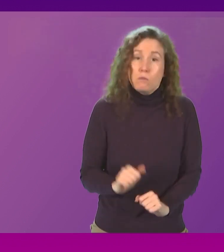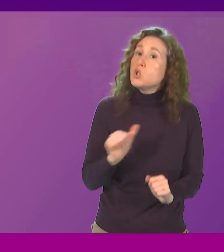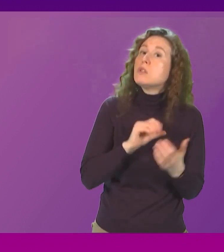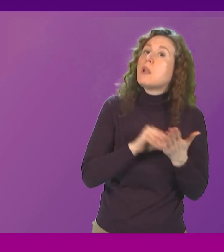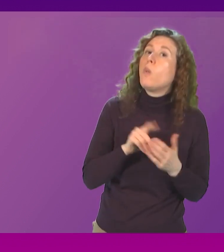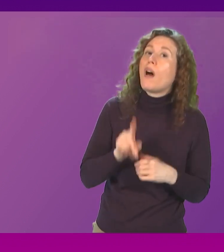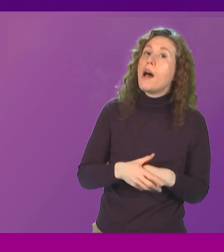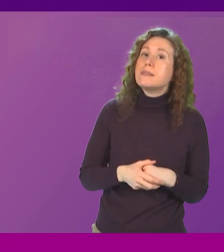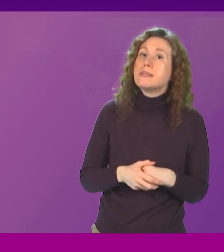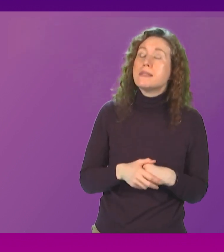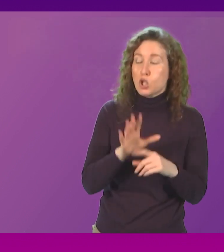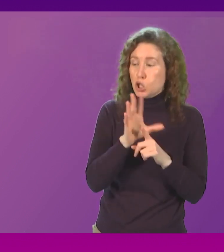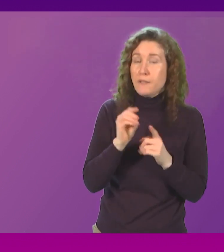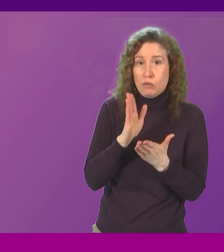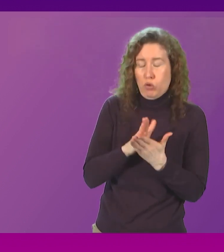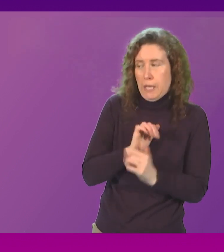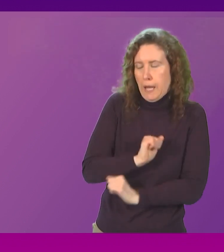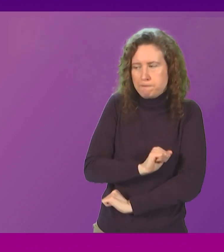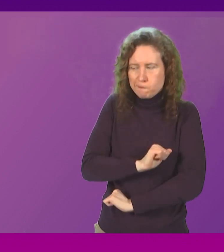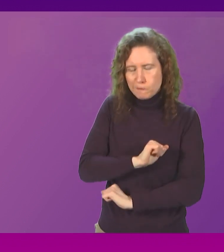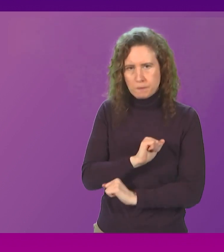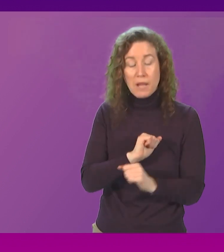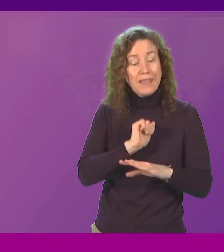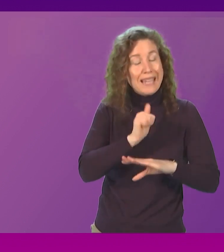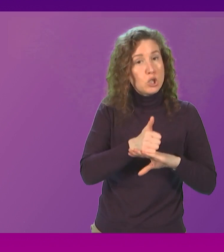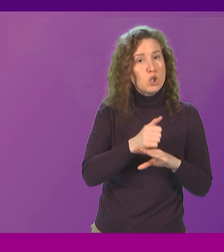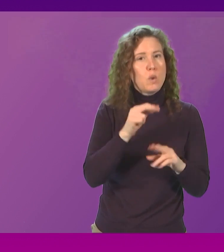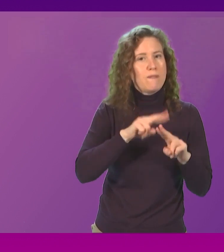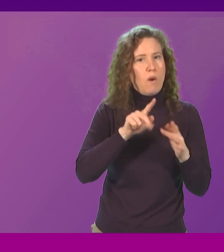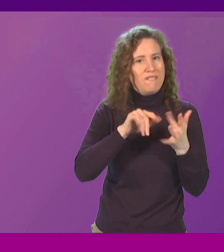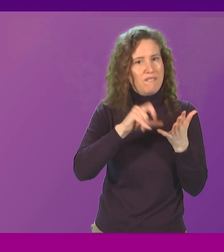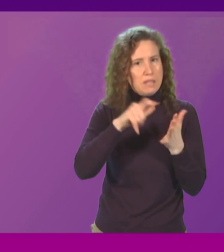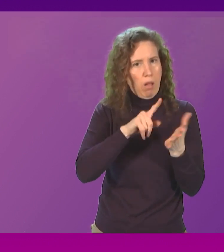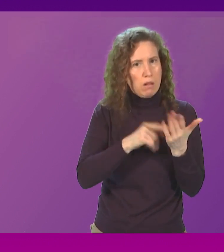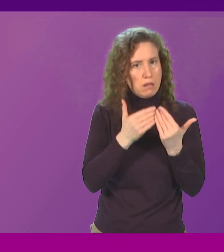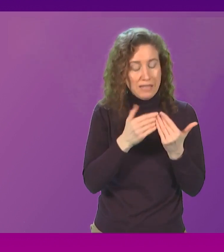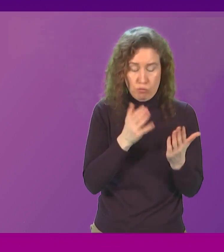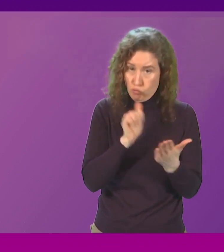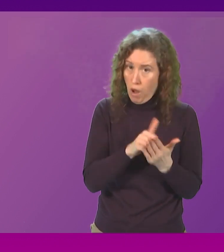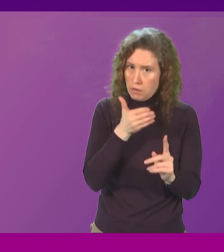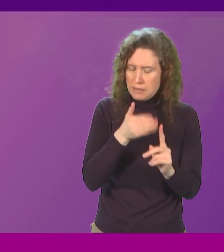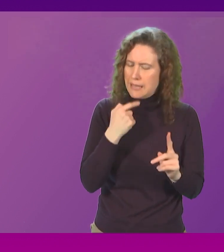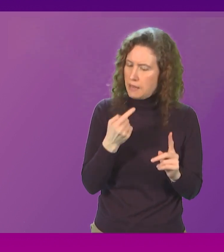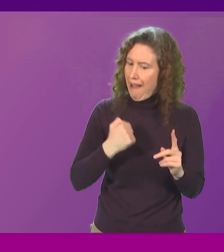The Institute for Fiscal Studies rightly acknowledges the impact that progressive choices are having